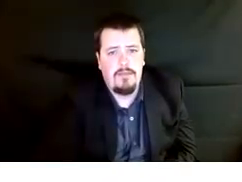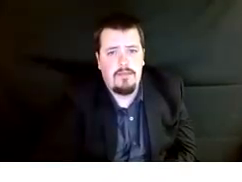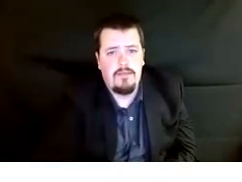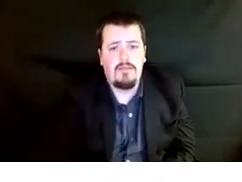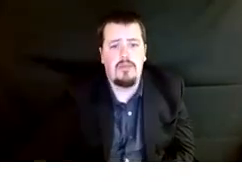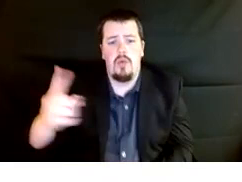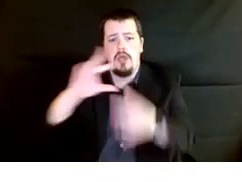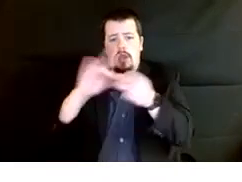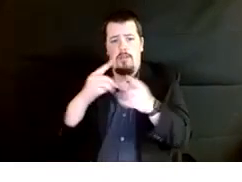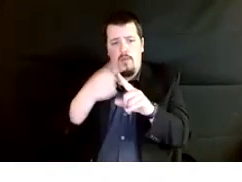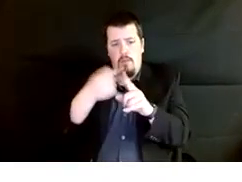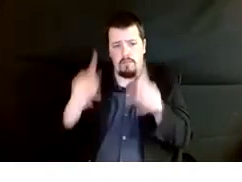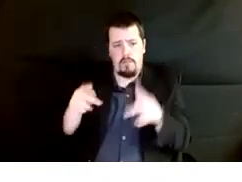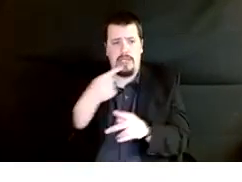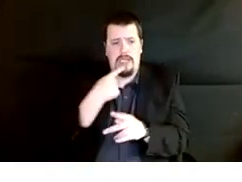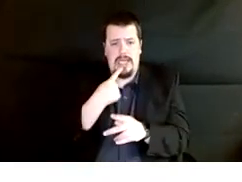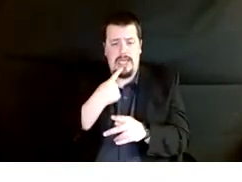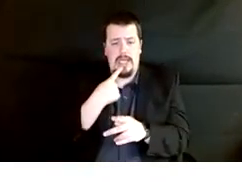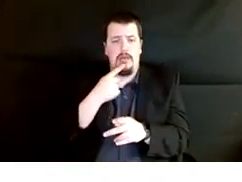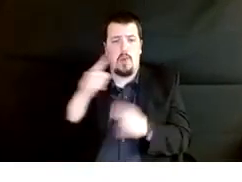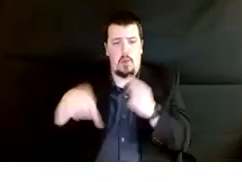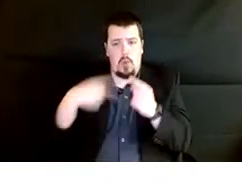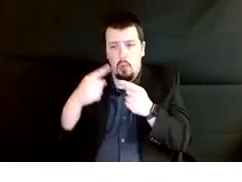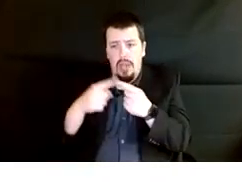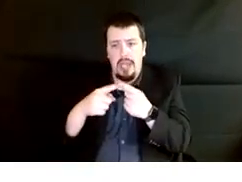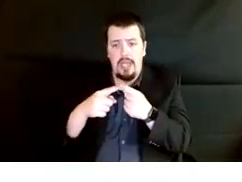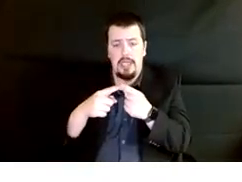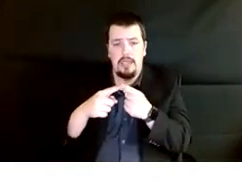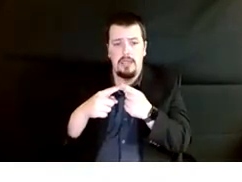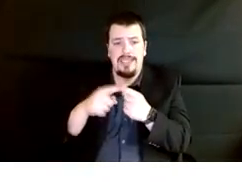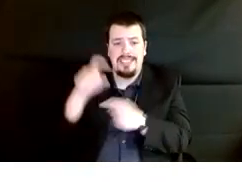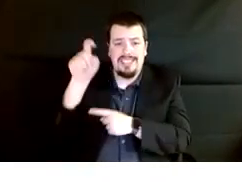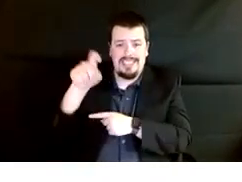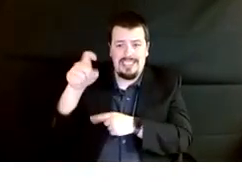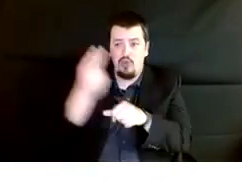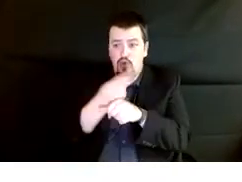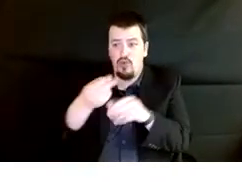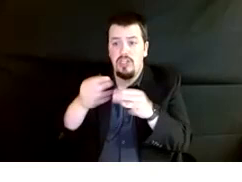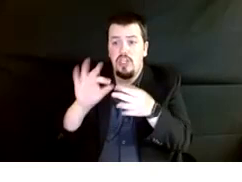our participants who points out that when you are um needing to use interpretation in a health care